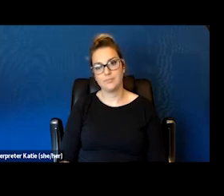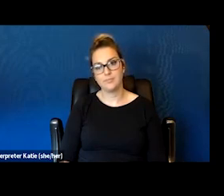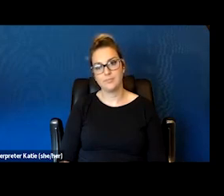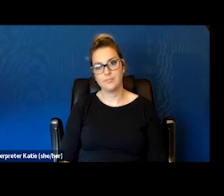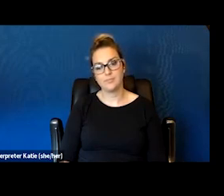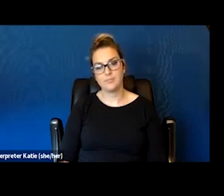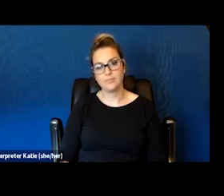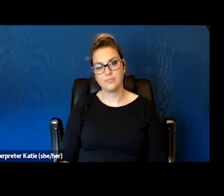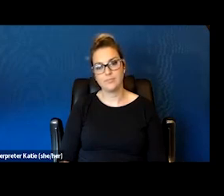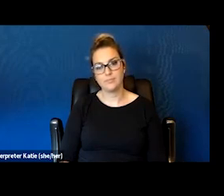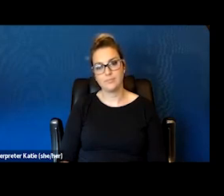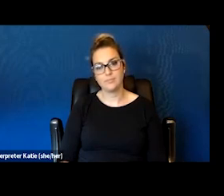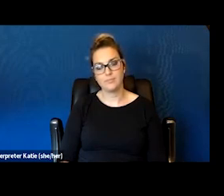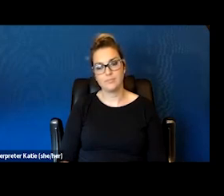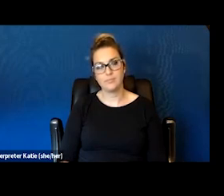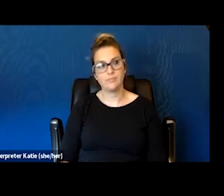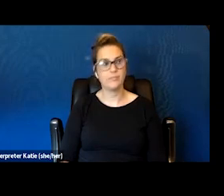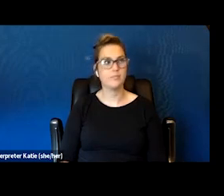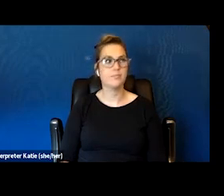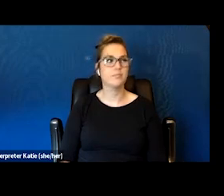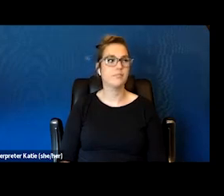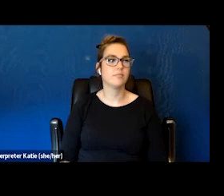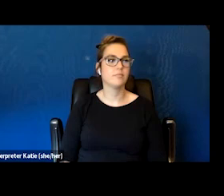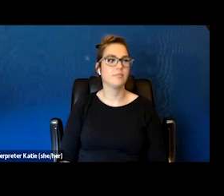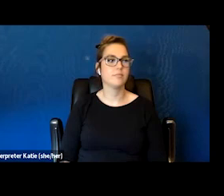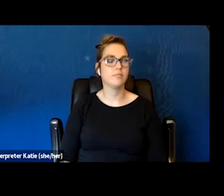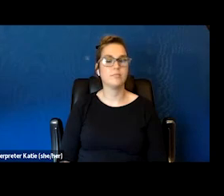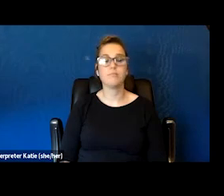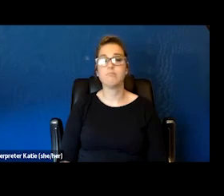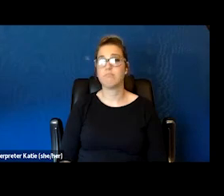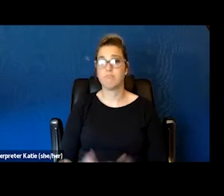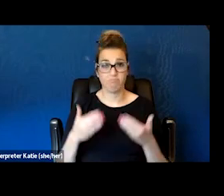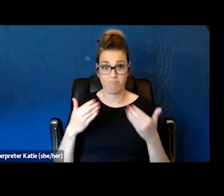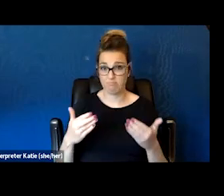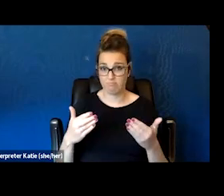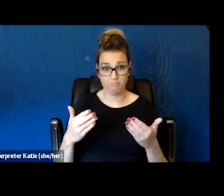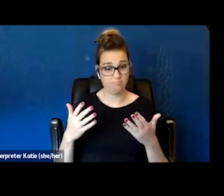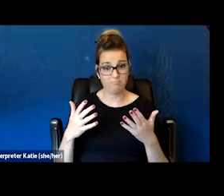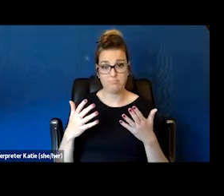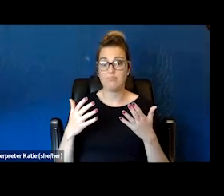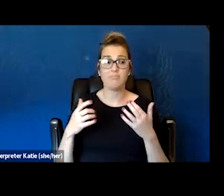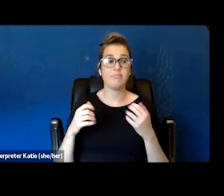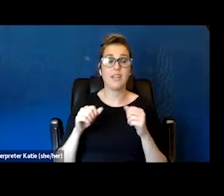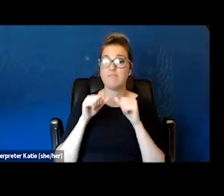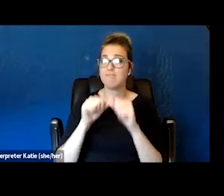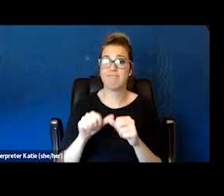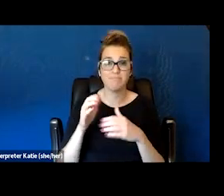I think so, yeah. If people wanna continue to, please continue to share in the mentee what you're taking away, make sure you get that evaluation